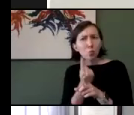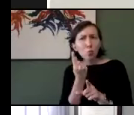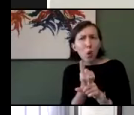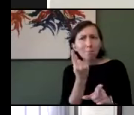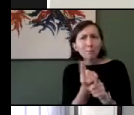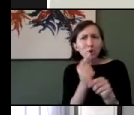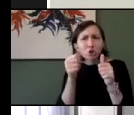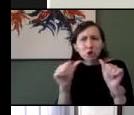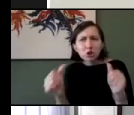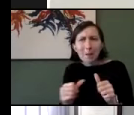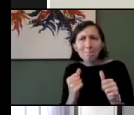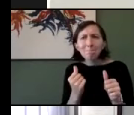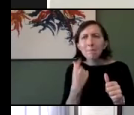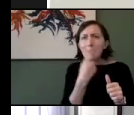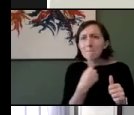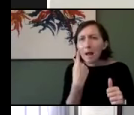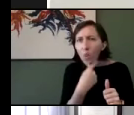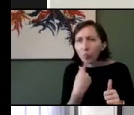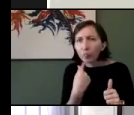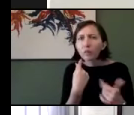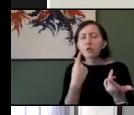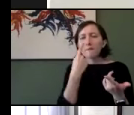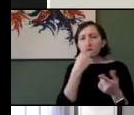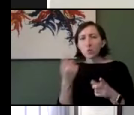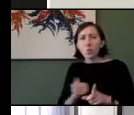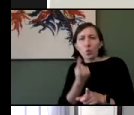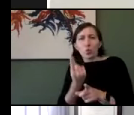for making appropriate vowel sounds, singing et cetera.